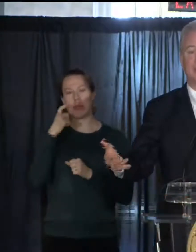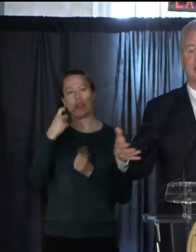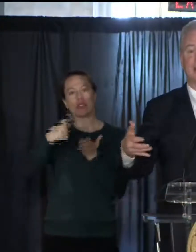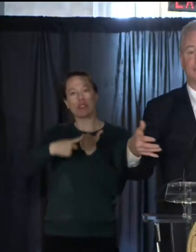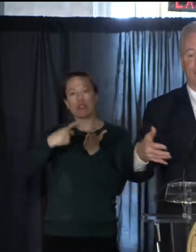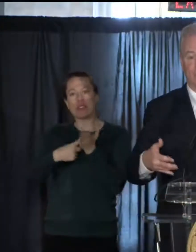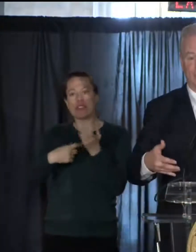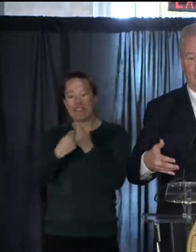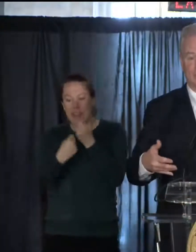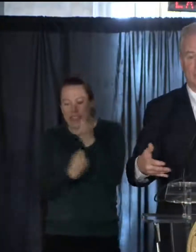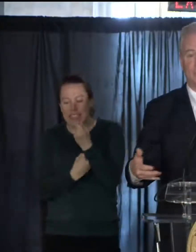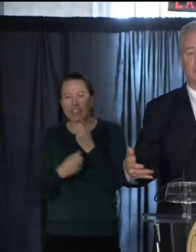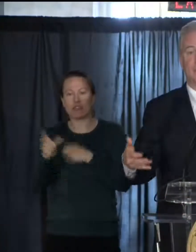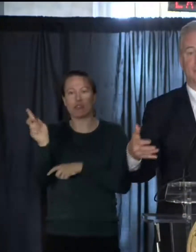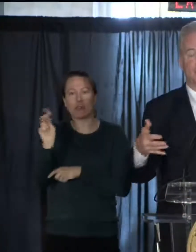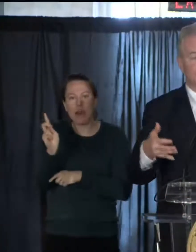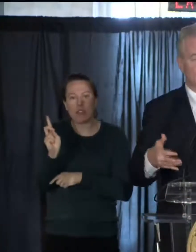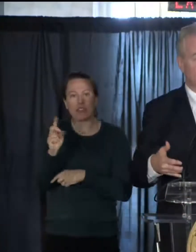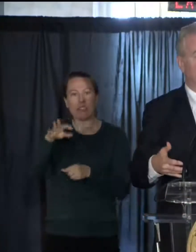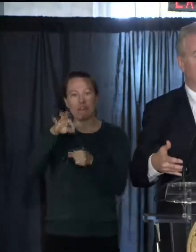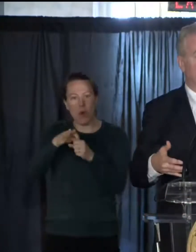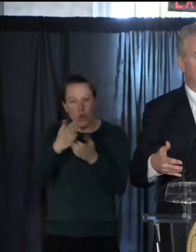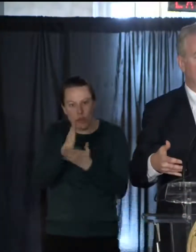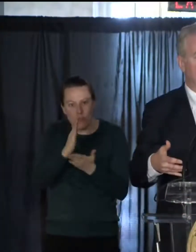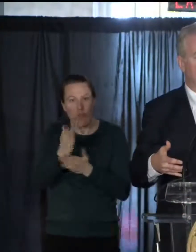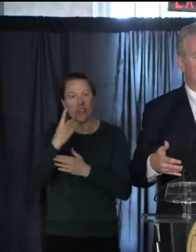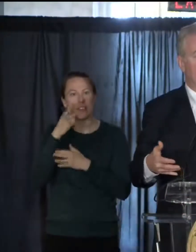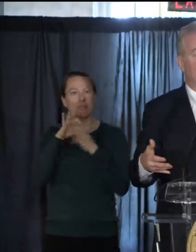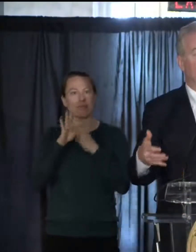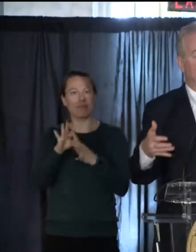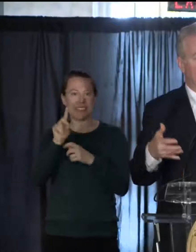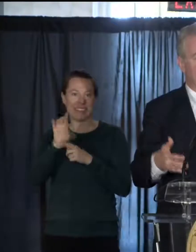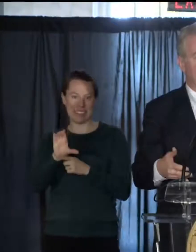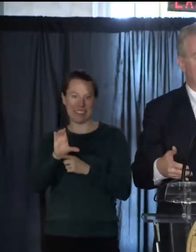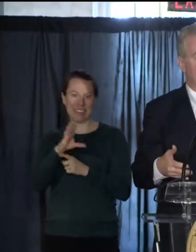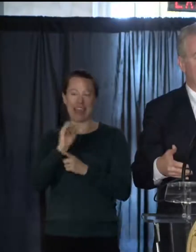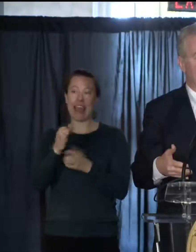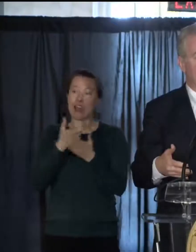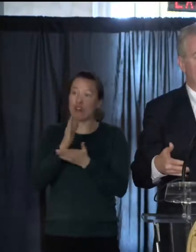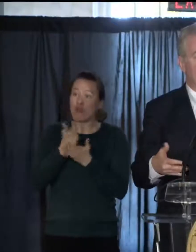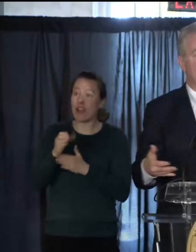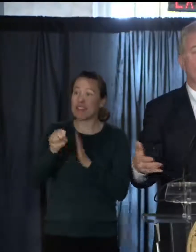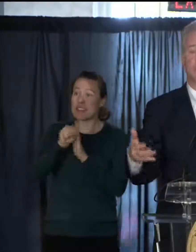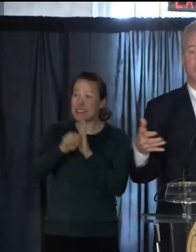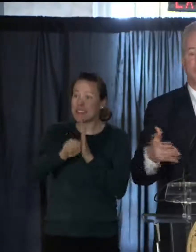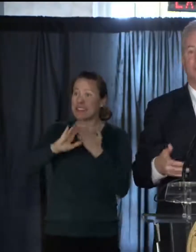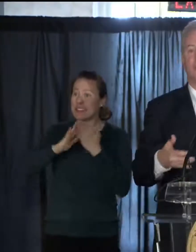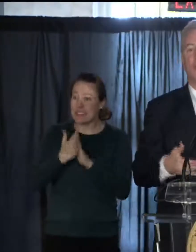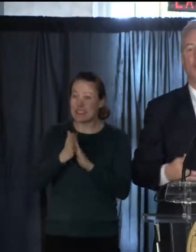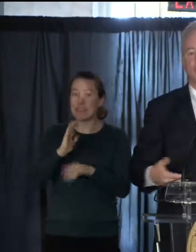AND VOTING RIGHTS FOR THE DISTRICT OF COLUMBIA AND THE RIGHT OF STATEHOOD, AND IT IS ALSO PART OF A LARGER